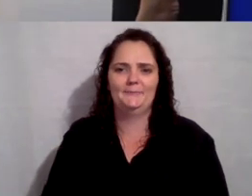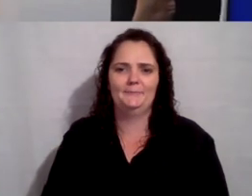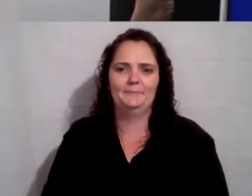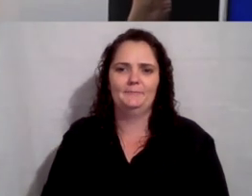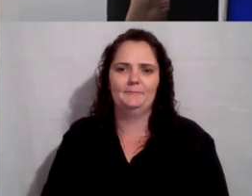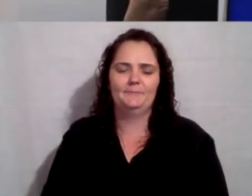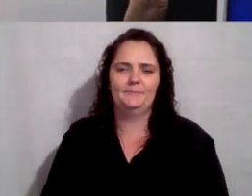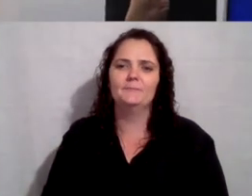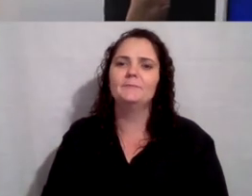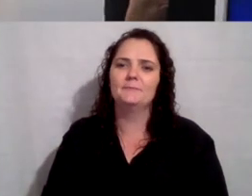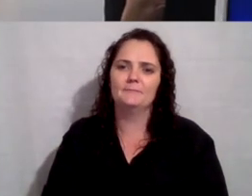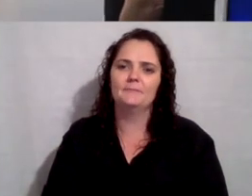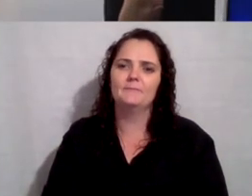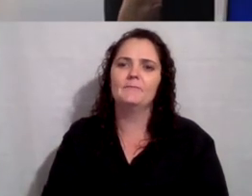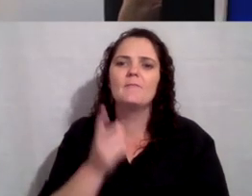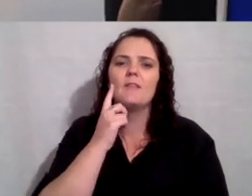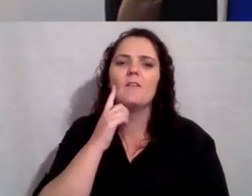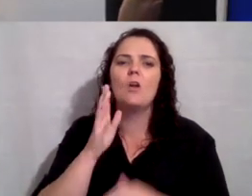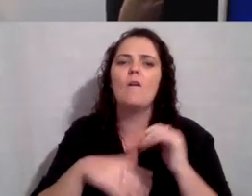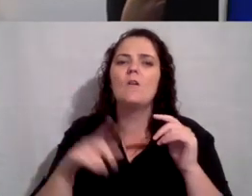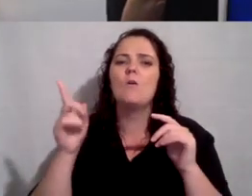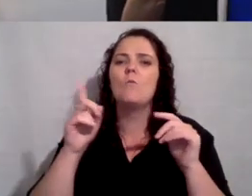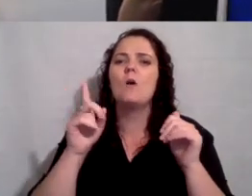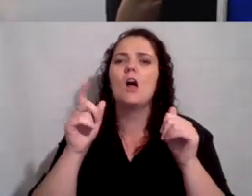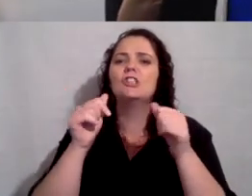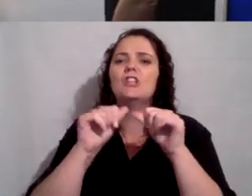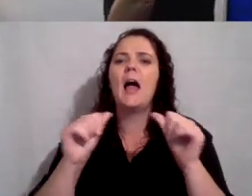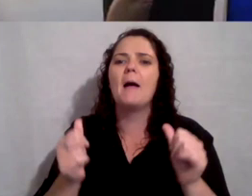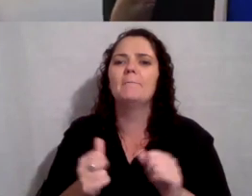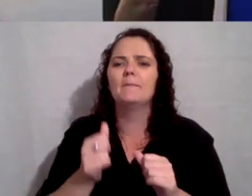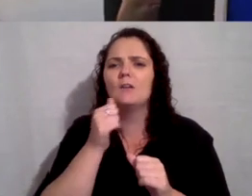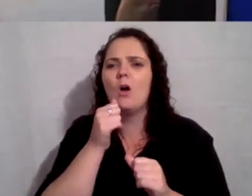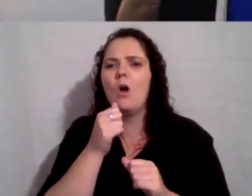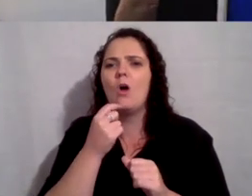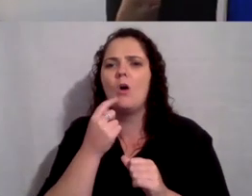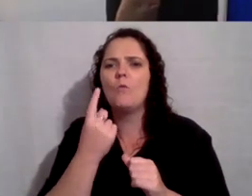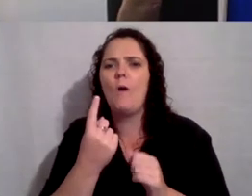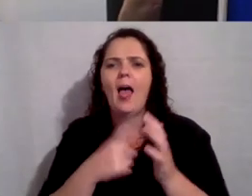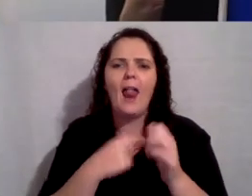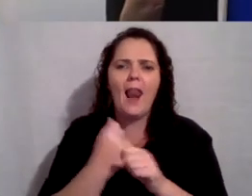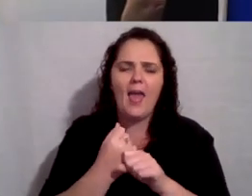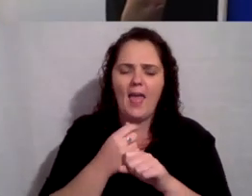So I'm going to start to think about this overall shape, I'm not even going to draw a distinction about where one leg begins and the other leg